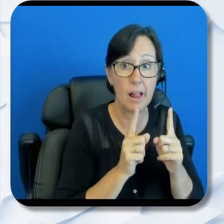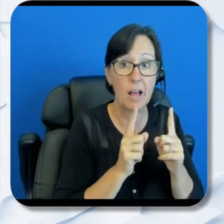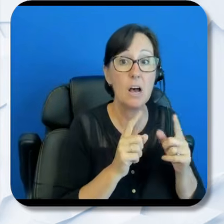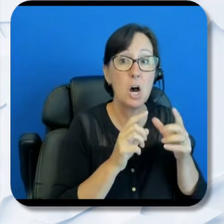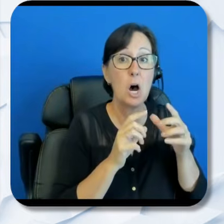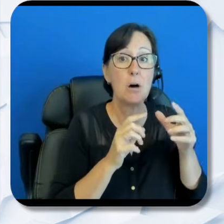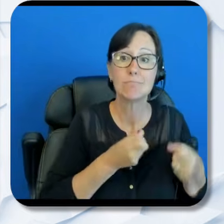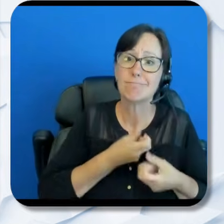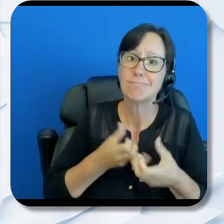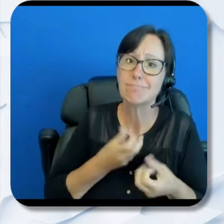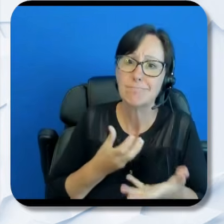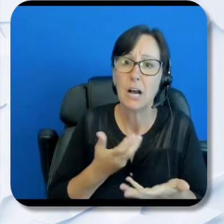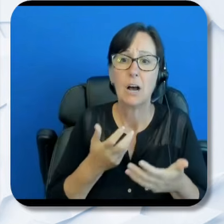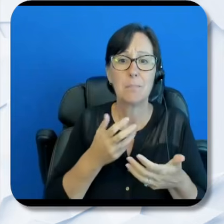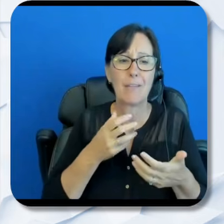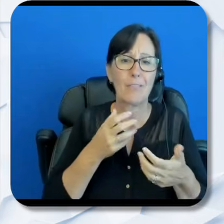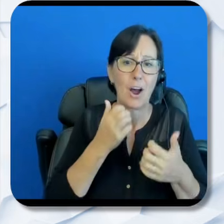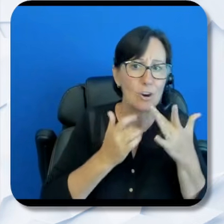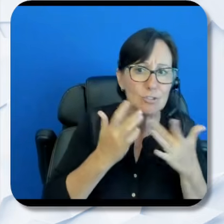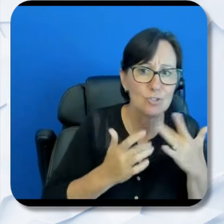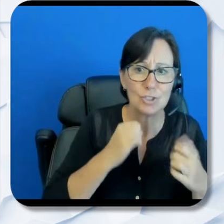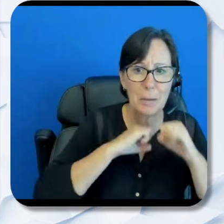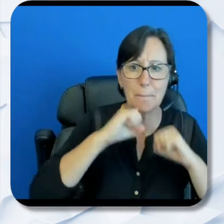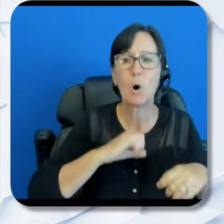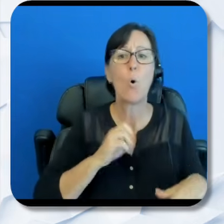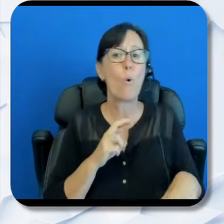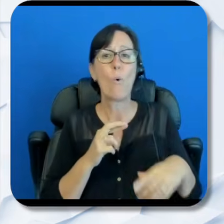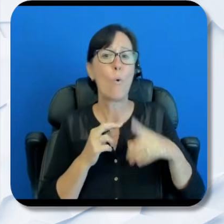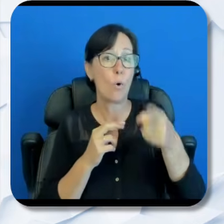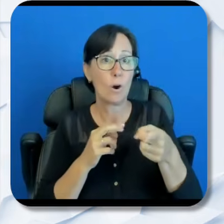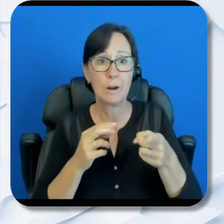Or when that school counselor is engaging with a student,